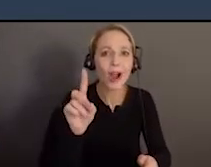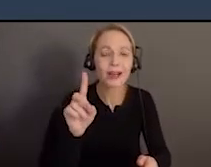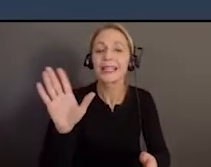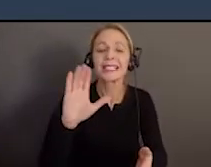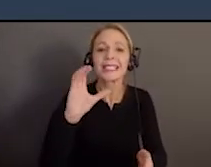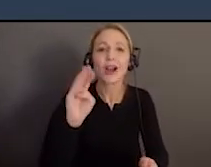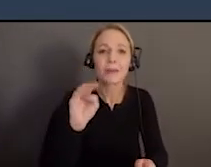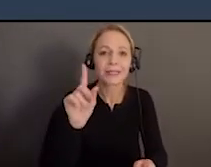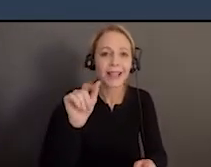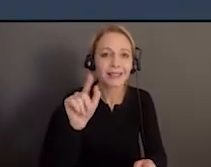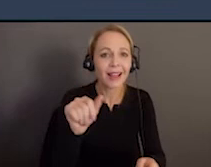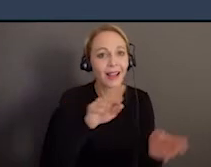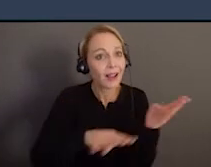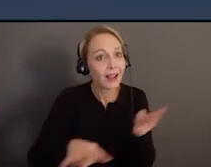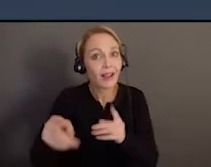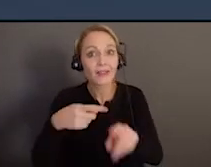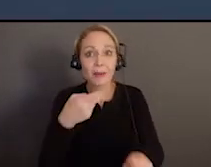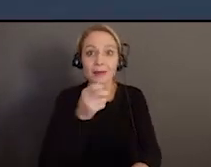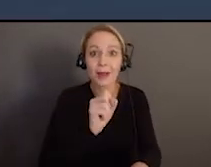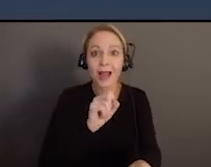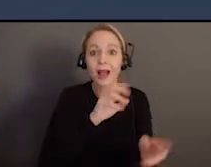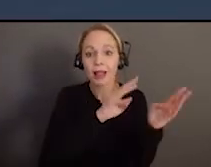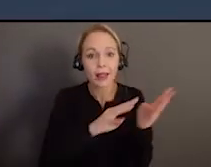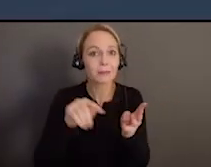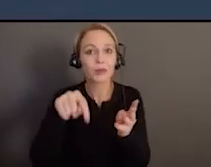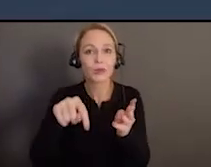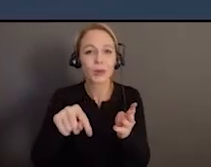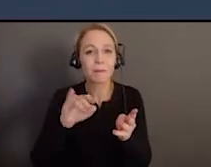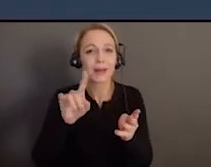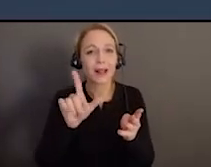FLOWING OUT OF HubSpot INTO MIDDLEWARE. PROJECTS.